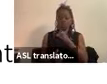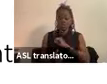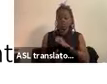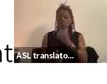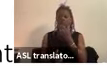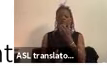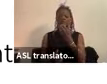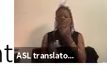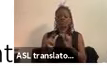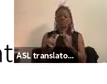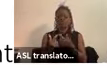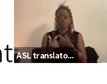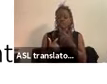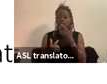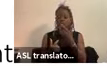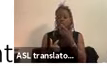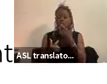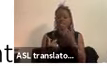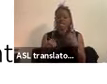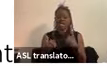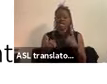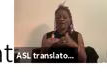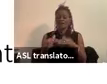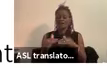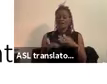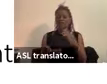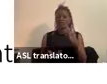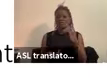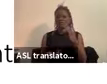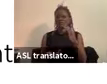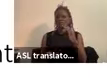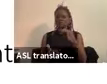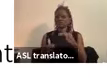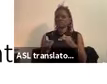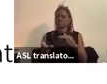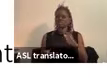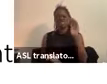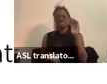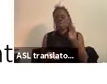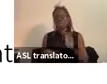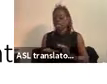and the majority of our patients hospitalized are unvaccinated.